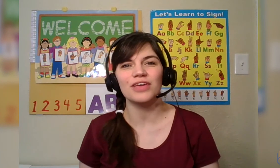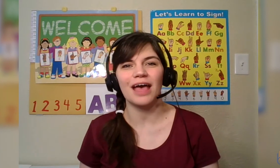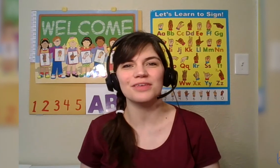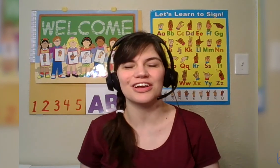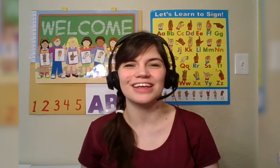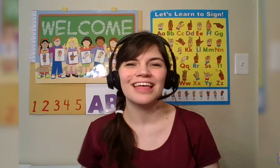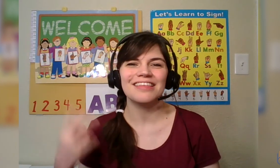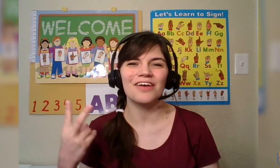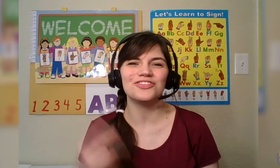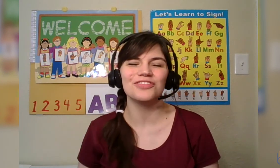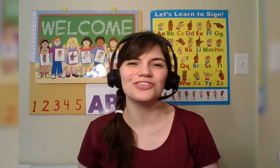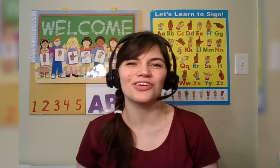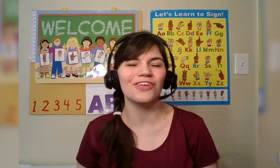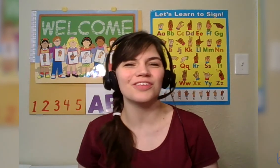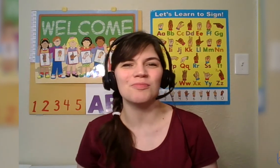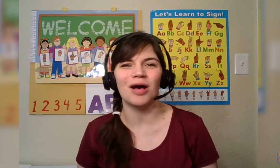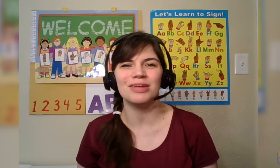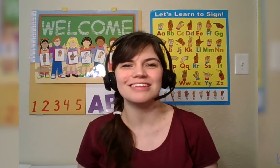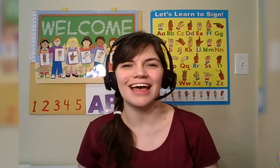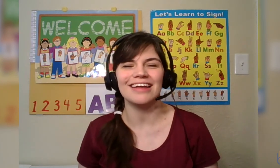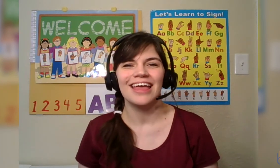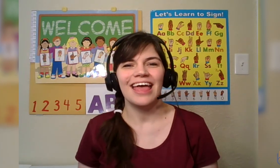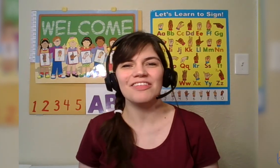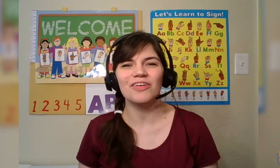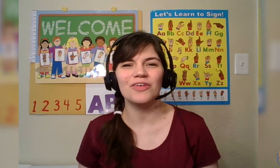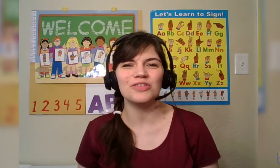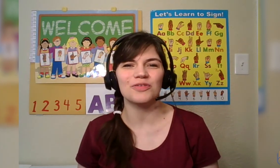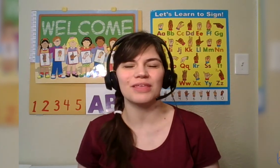vocabulary. They have two little girls and a mom and a dad and they'll go different